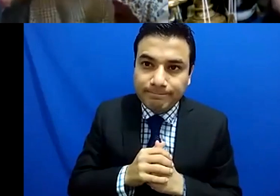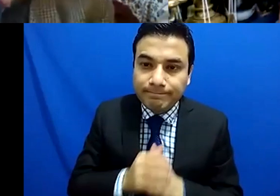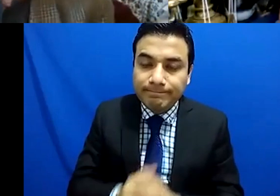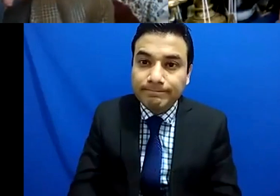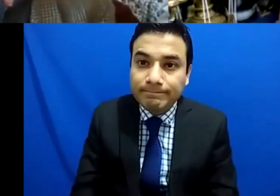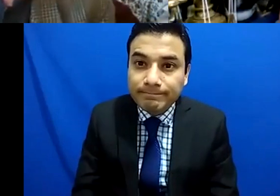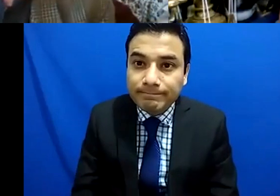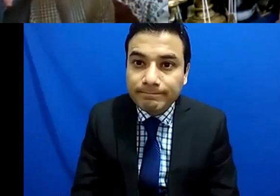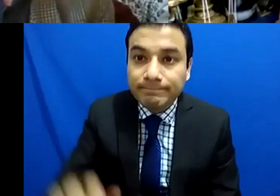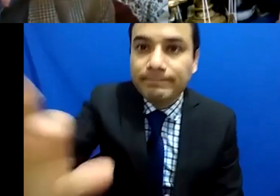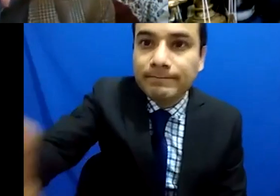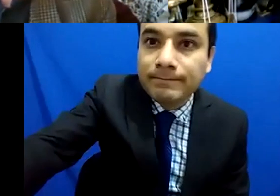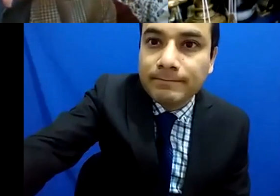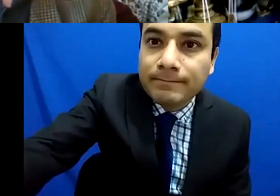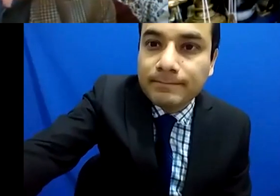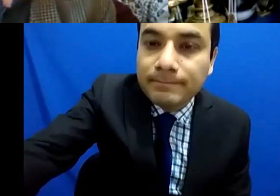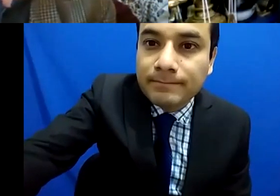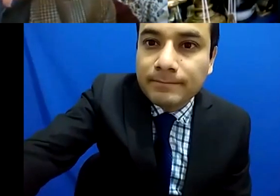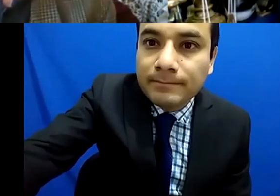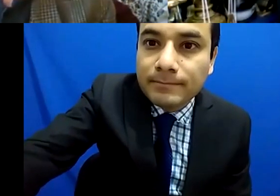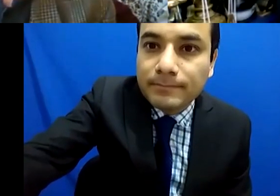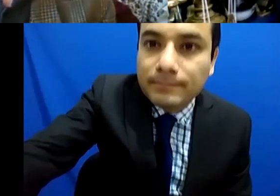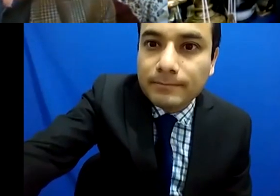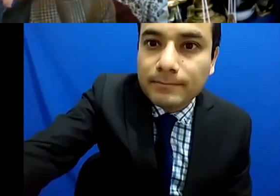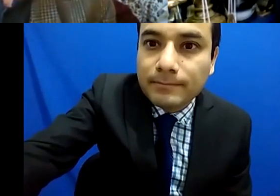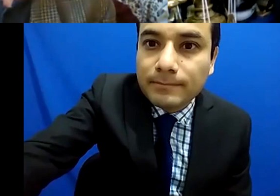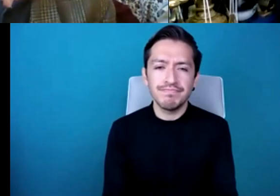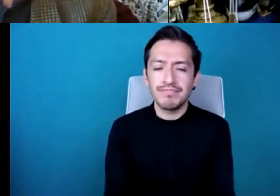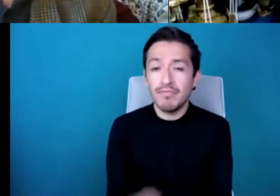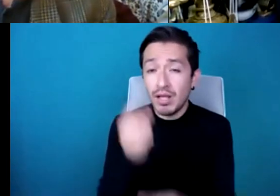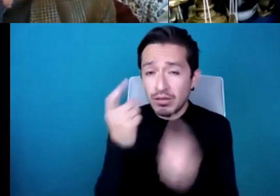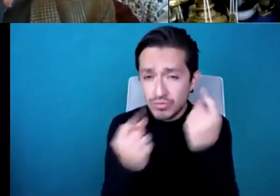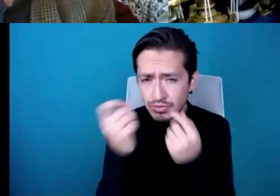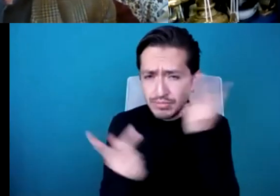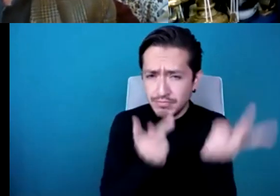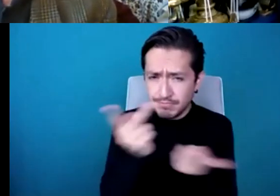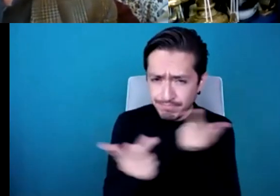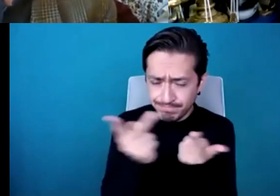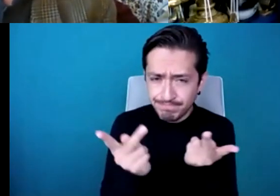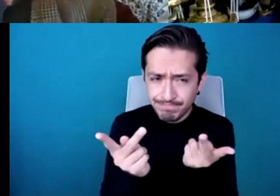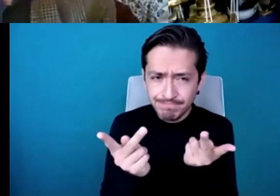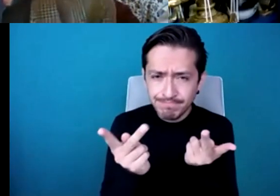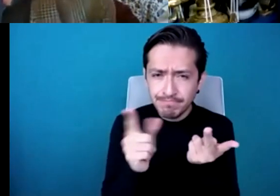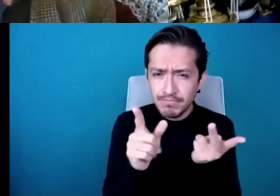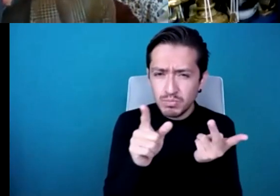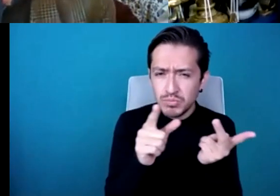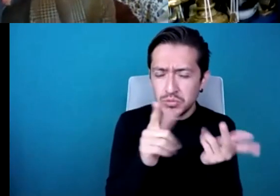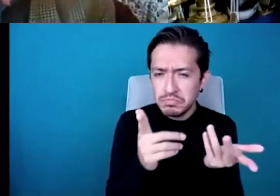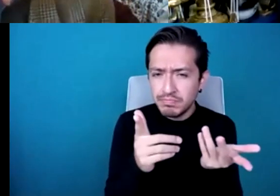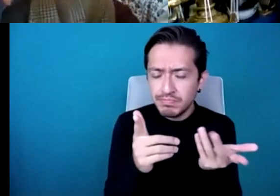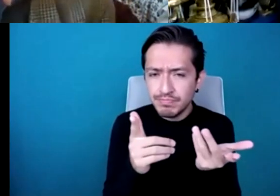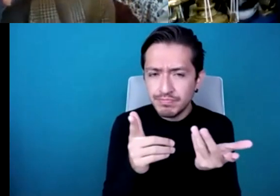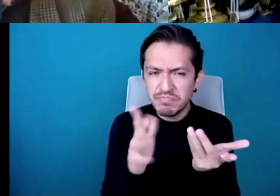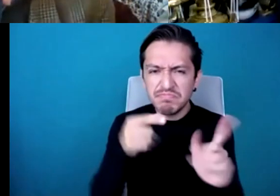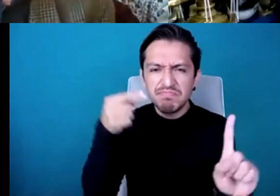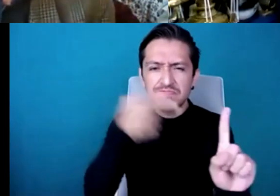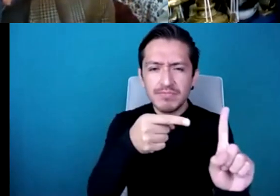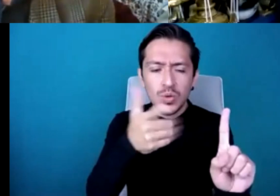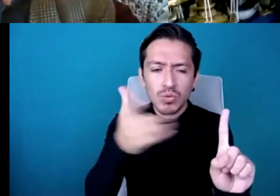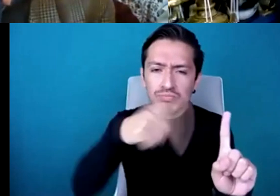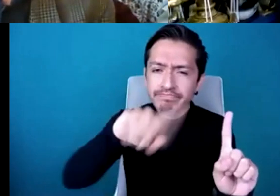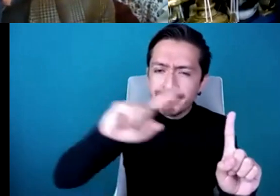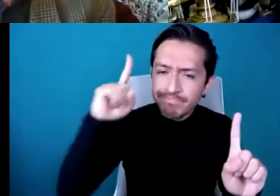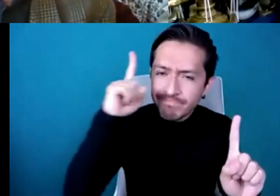A couple of questions deal with the greater difficulties in some contexts, in some countries